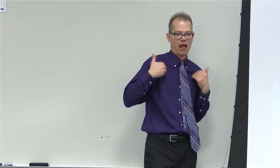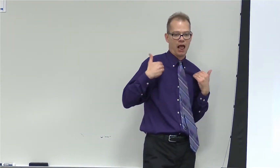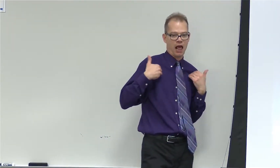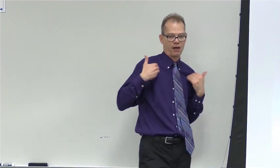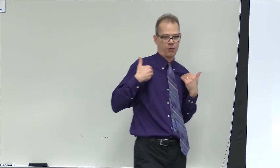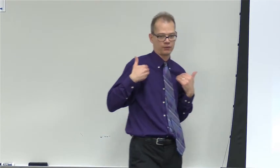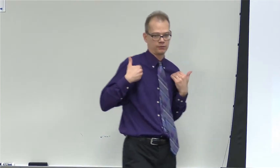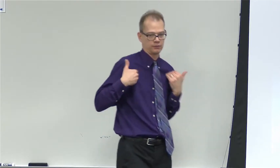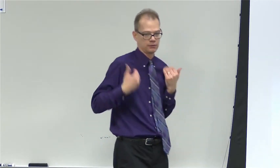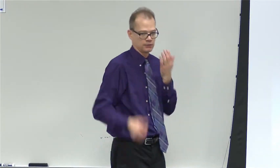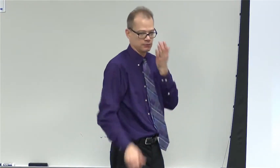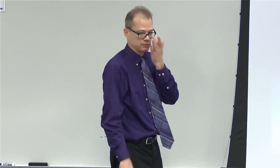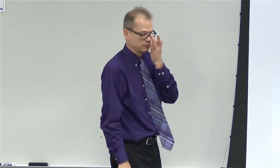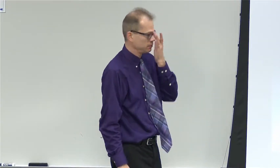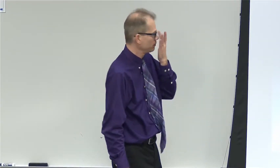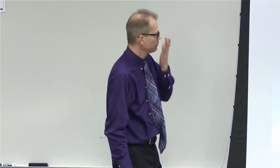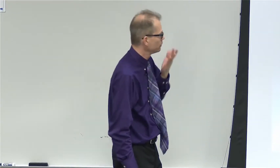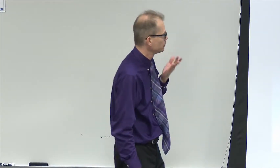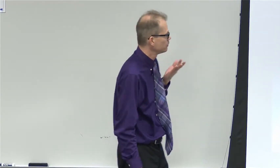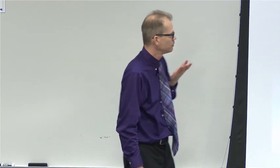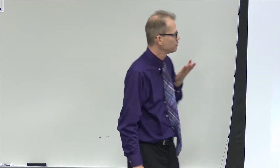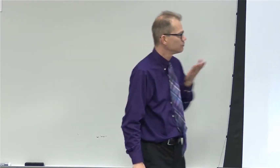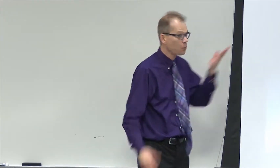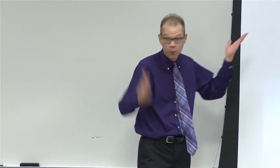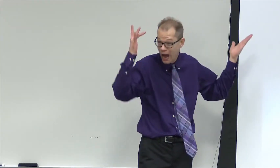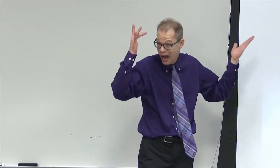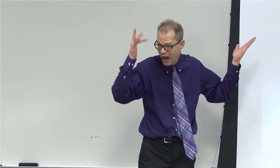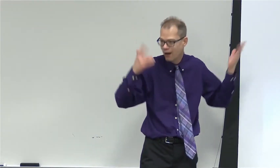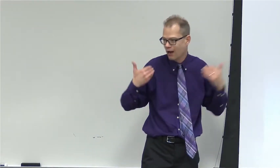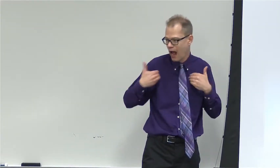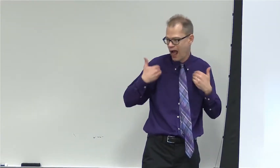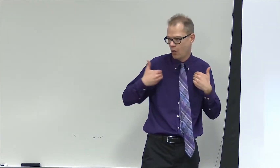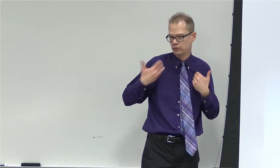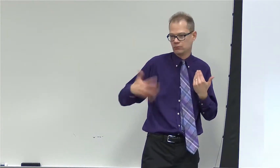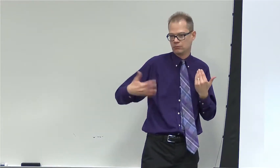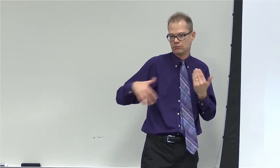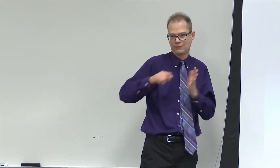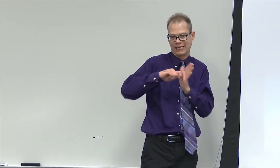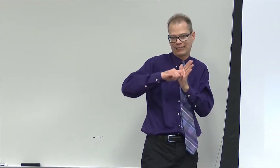I am focusing on deaf adolescents.